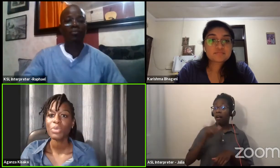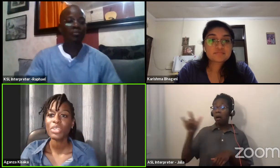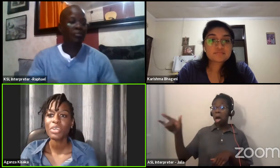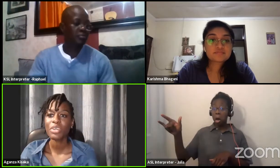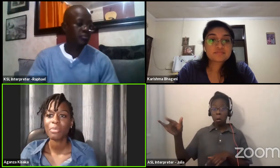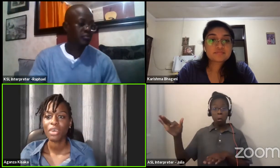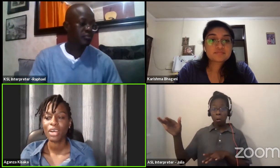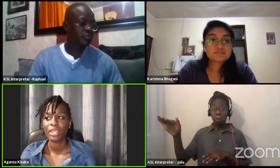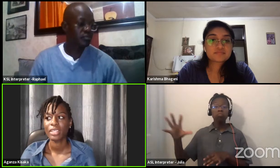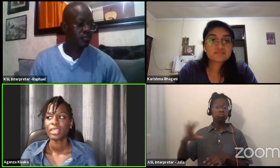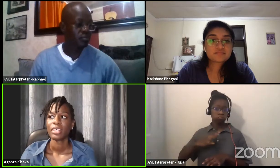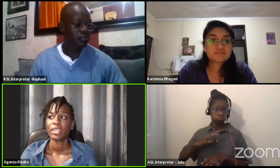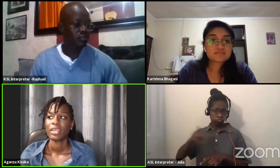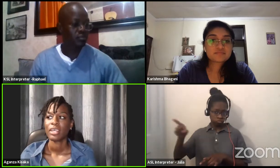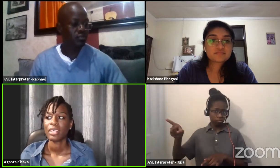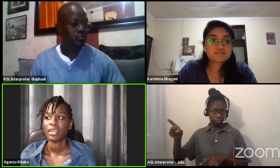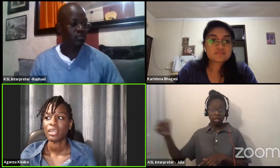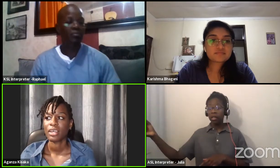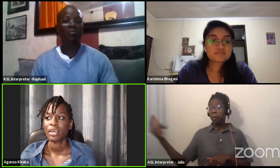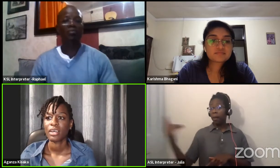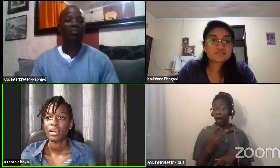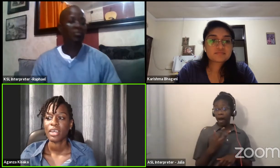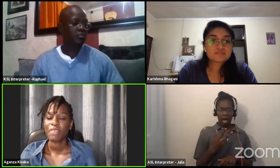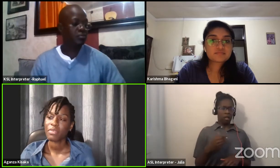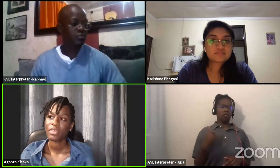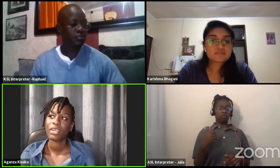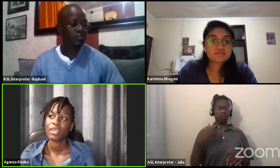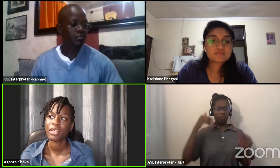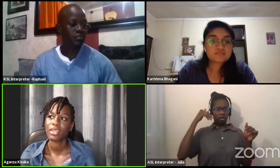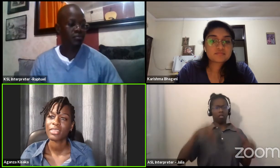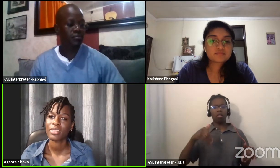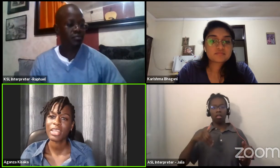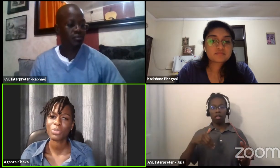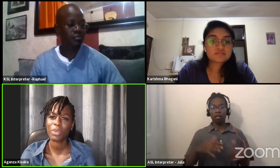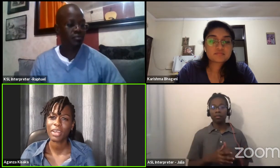So when you're abroad, if things work out and I'm thankful